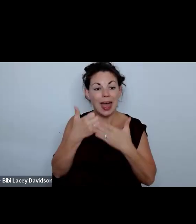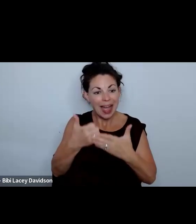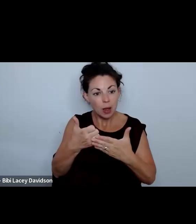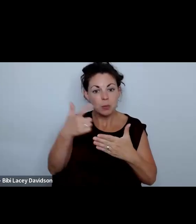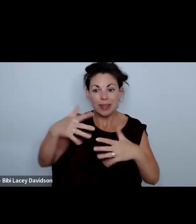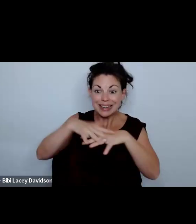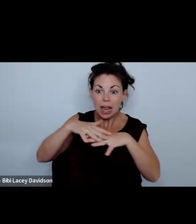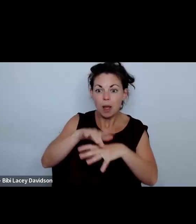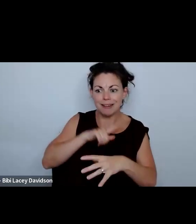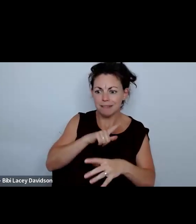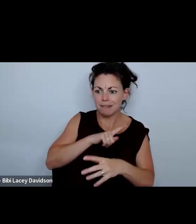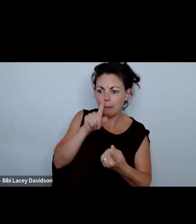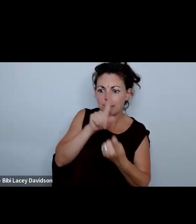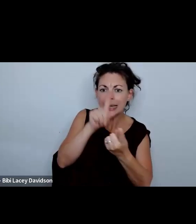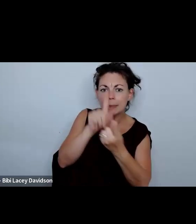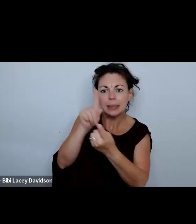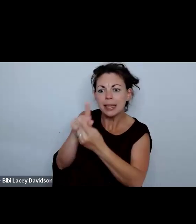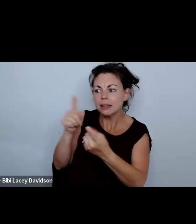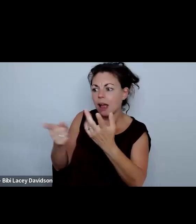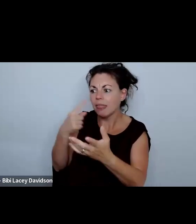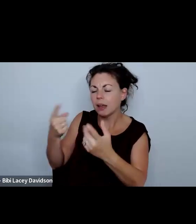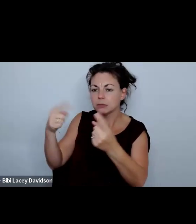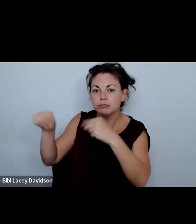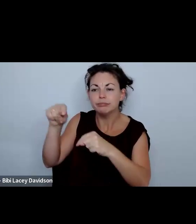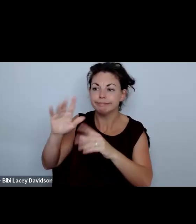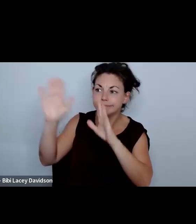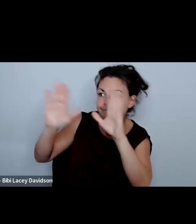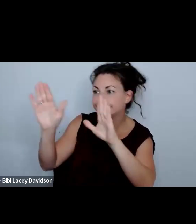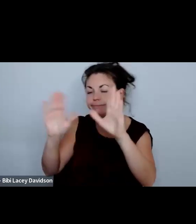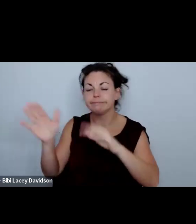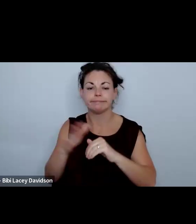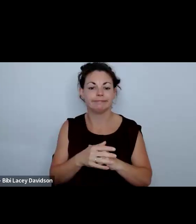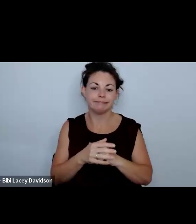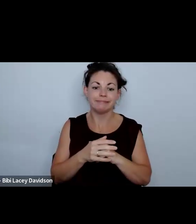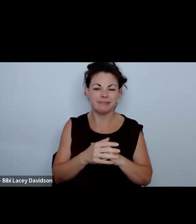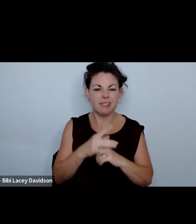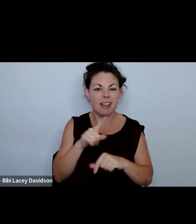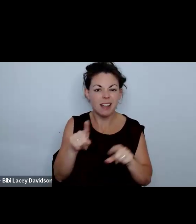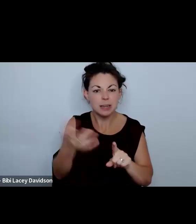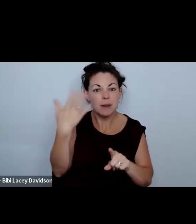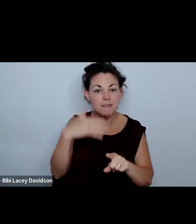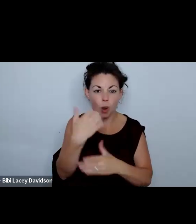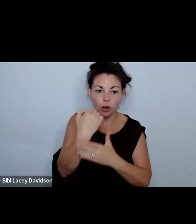to do." But to some extent, it's even better if you can also say, "Here is something that I'm